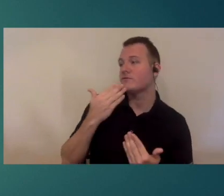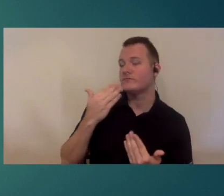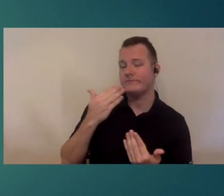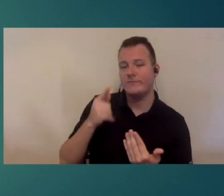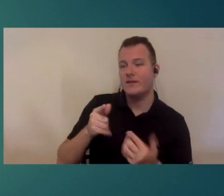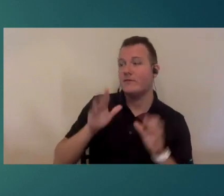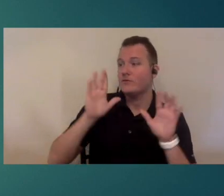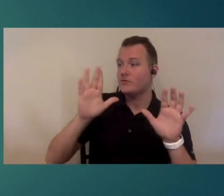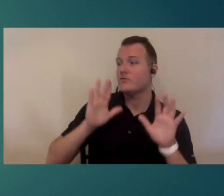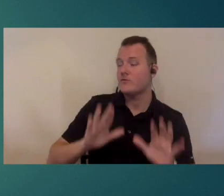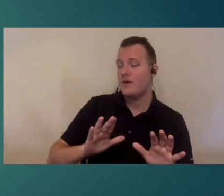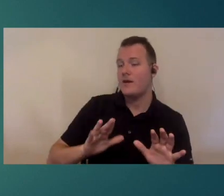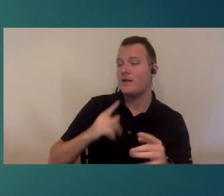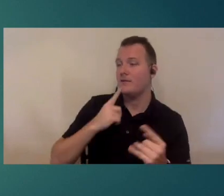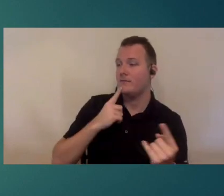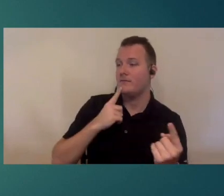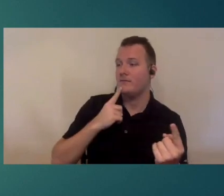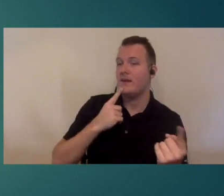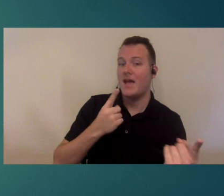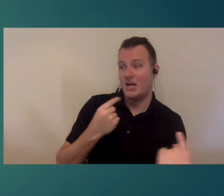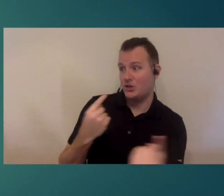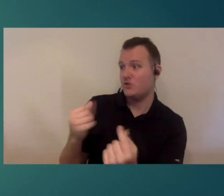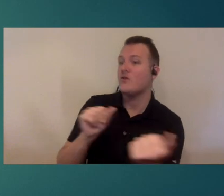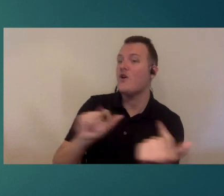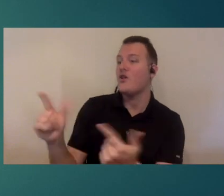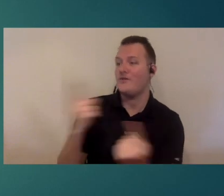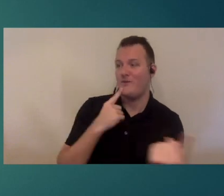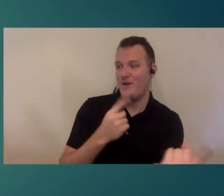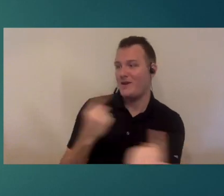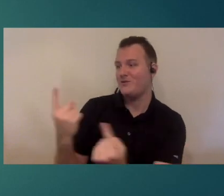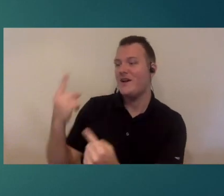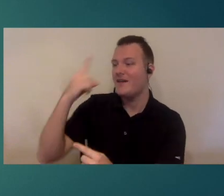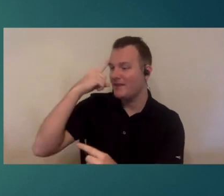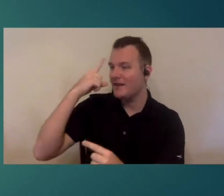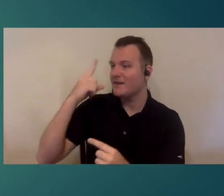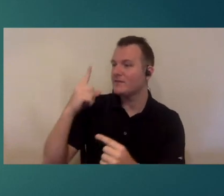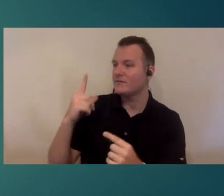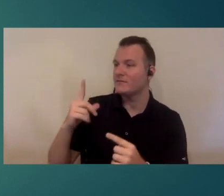that- that was a great answer by all of you, and I think a very constructive for